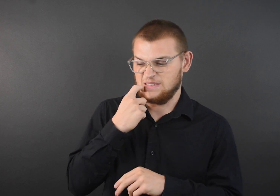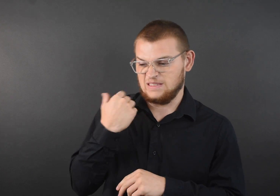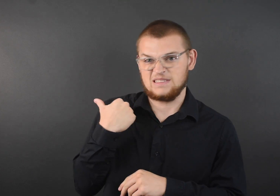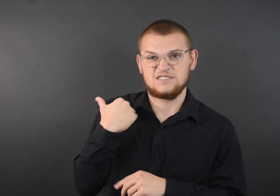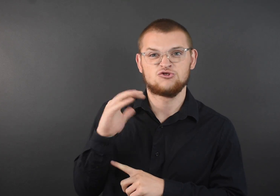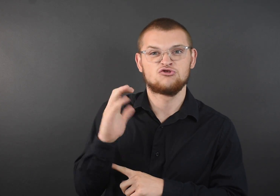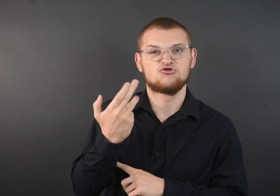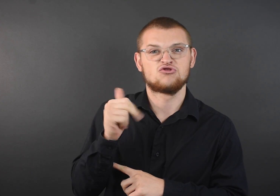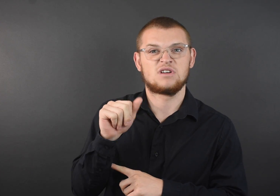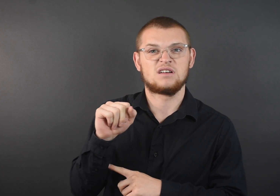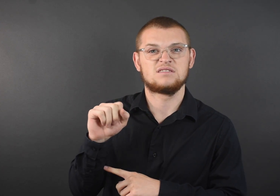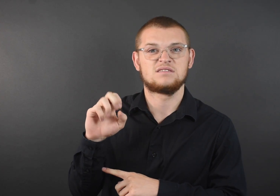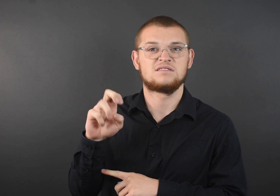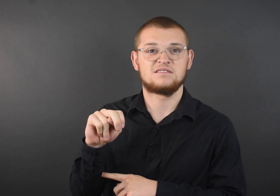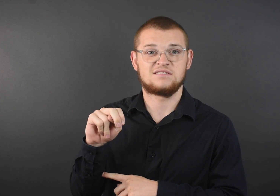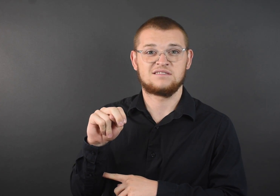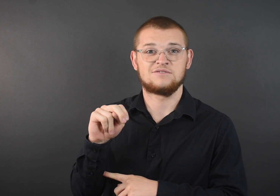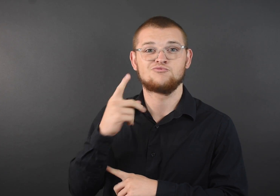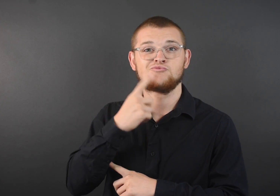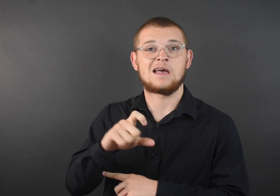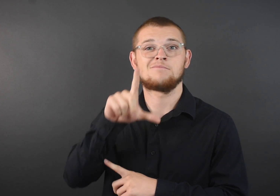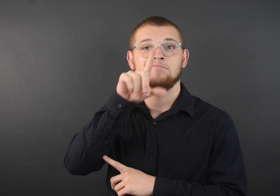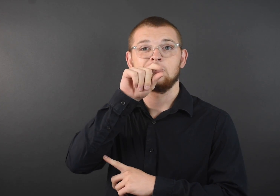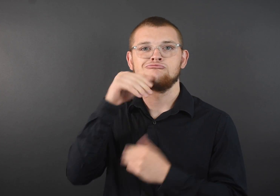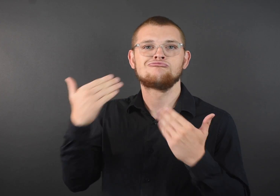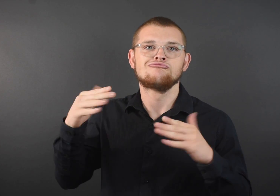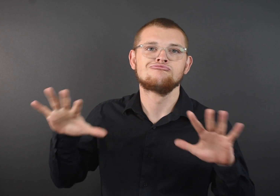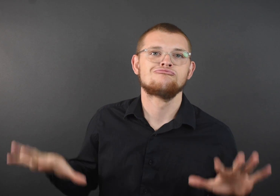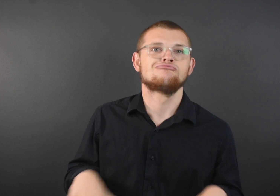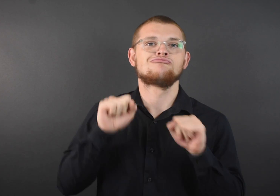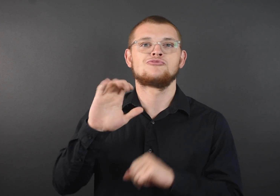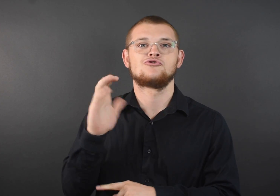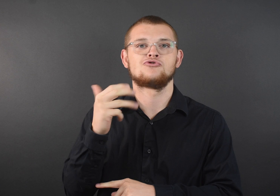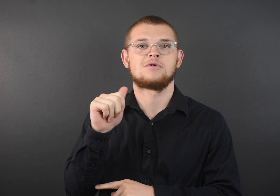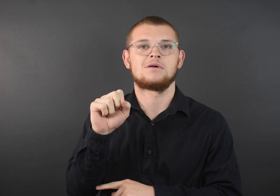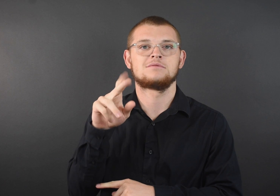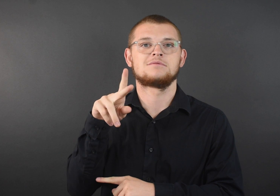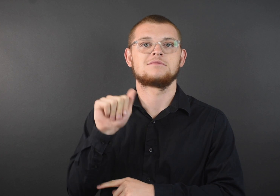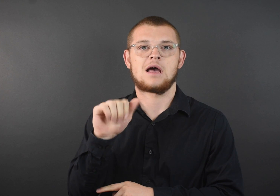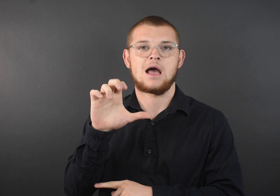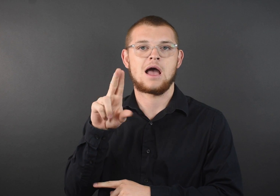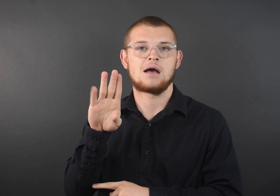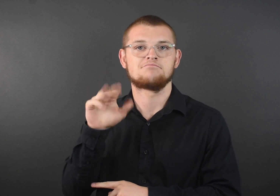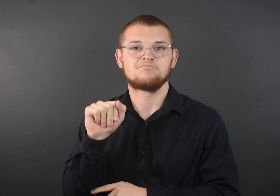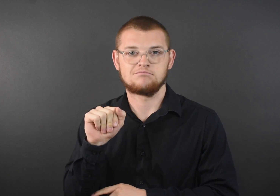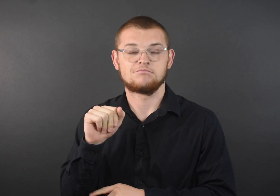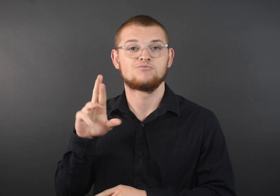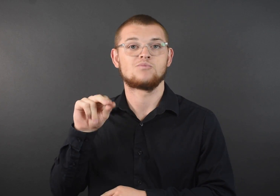Shortly before the Chanhassen Red Birds played host to the Chaska Cubs, Rosas escorted Hernandez